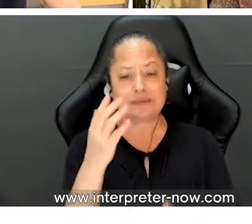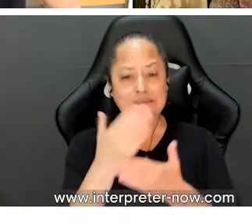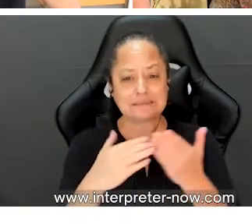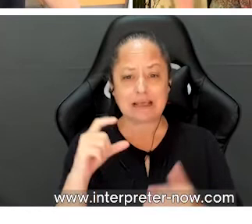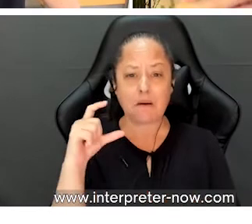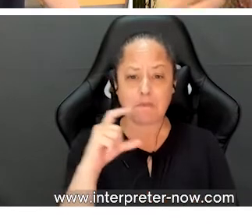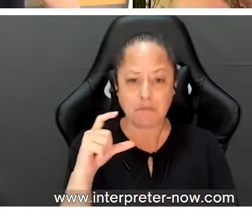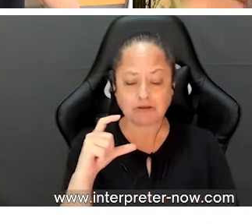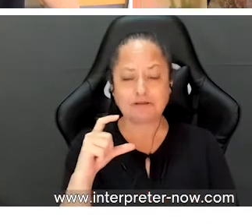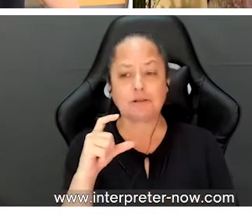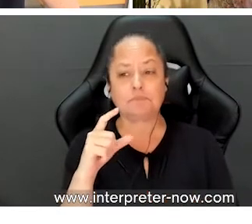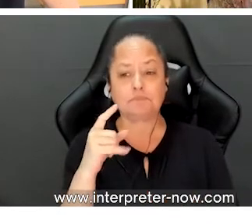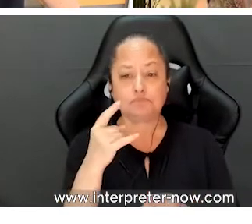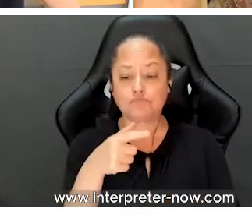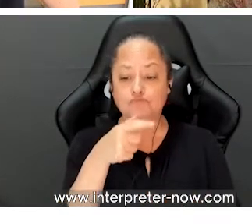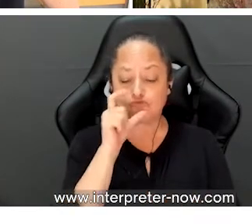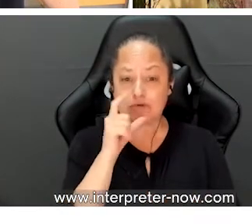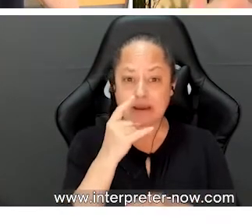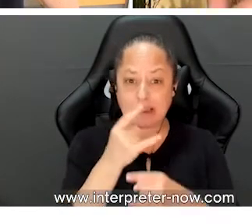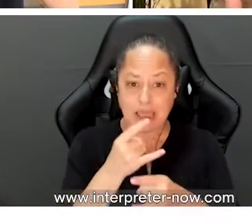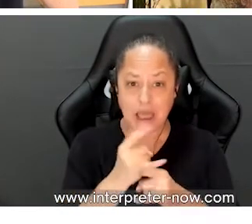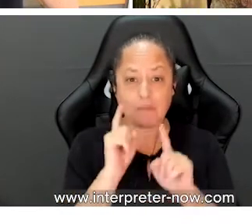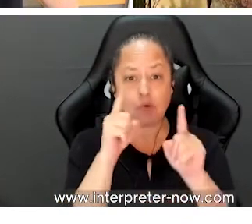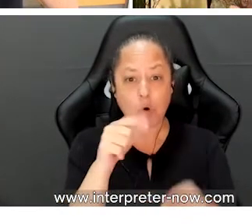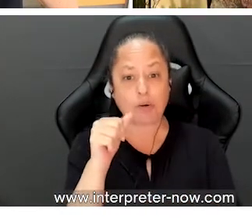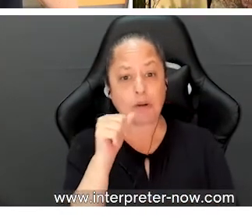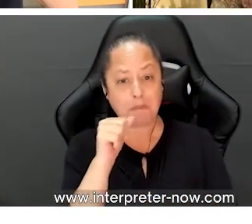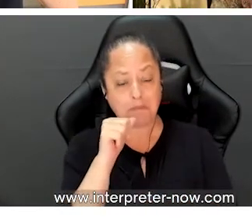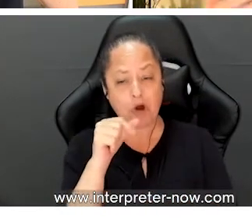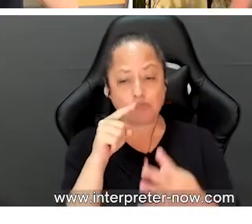There are Muslims who do all, any, and everything. I mentioned earlier on in the conversations.